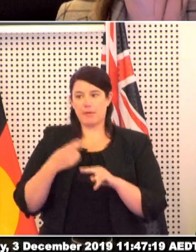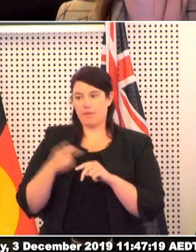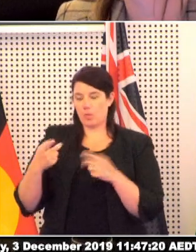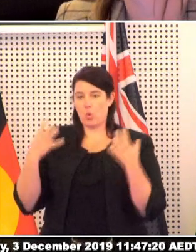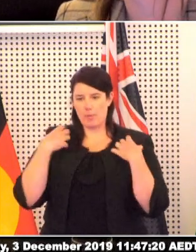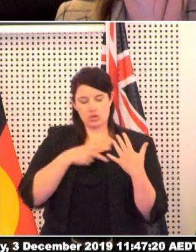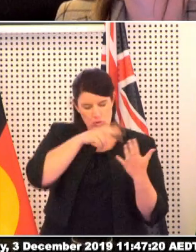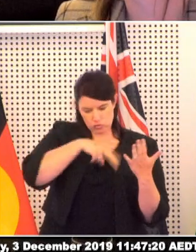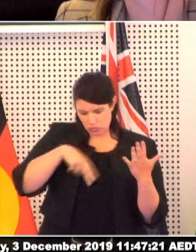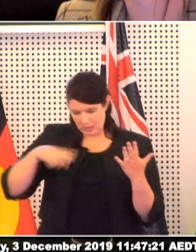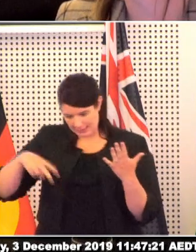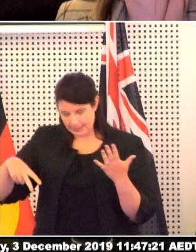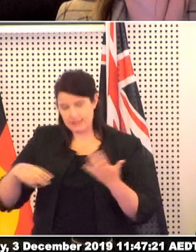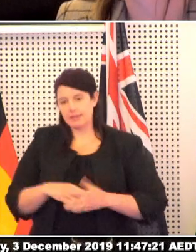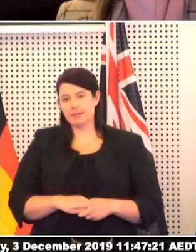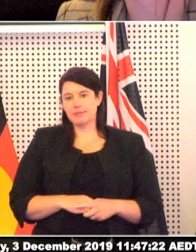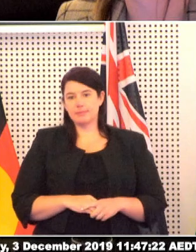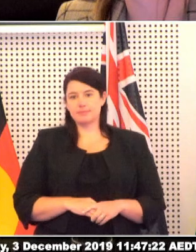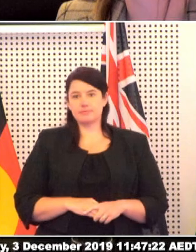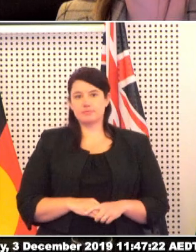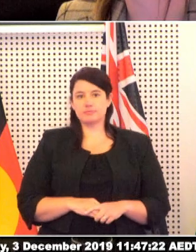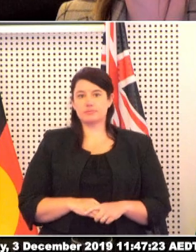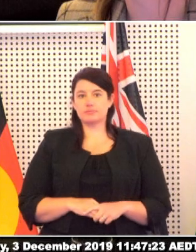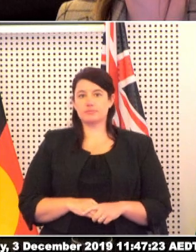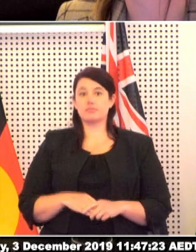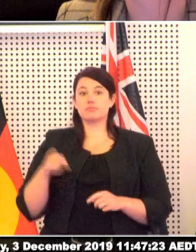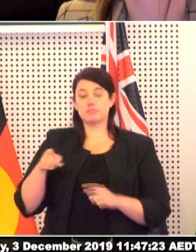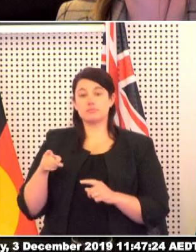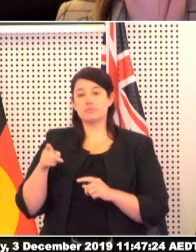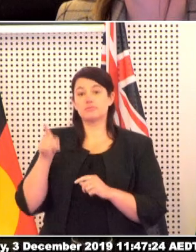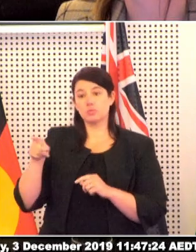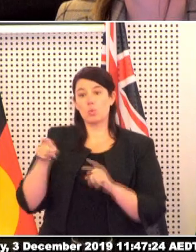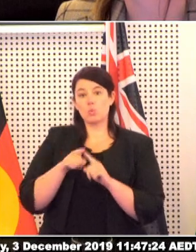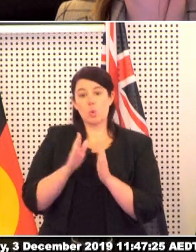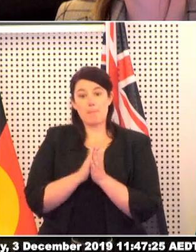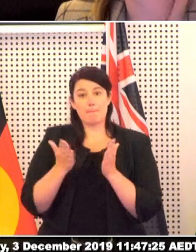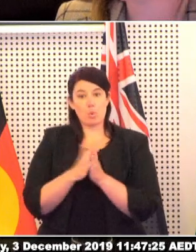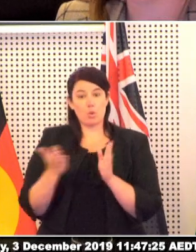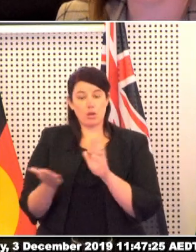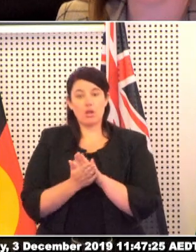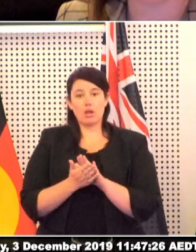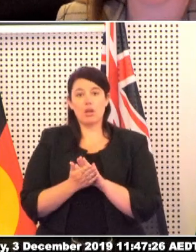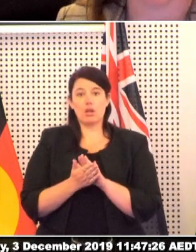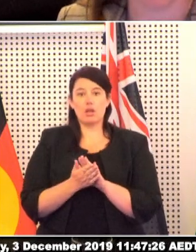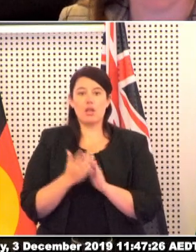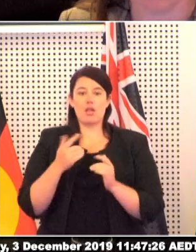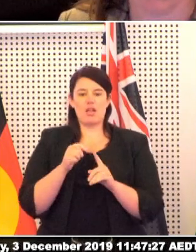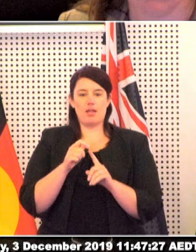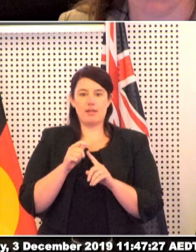In addition, Professor Robinson has provided the Commission with a book entitled Preventing the Emotional Abuse and Neglect of People with Intellectual